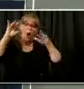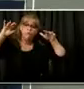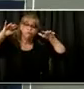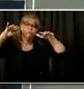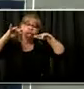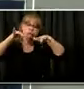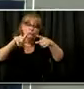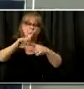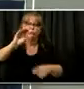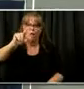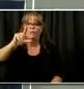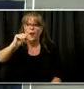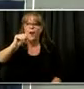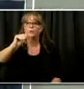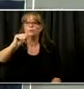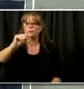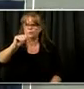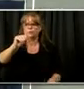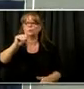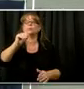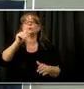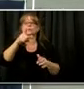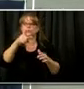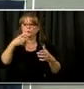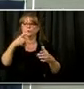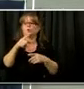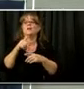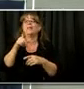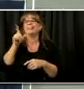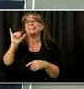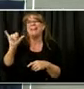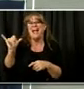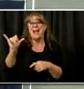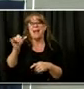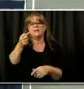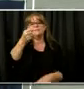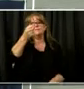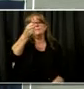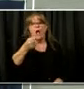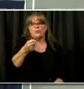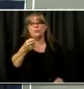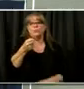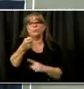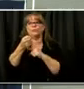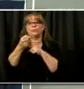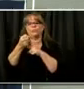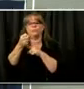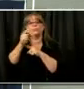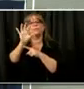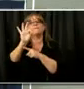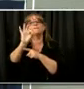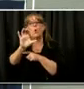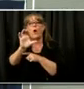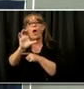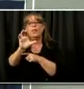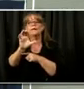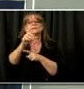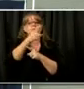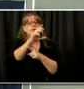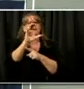Just south of there we have the Cameron Peak Fire now at 124,026 acres, the third-largest fire in our state history